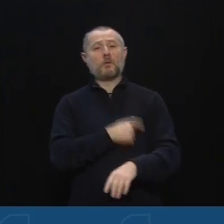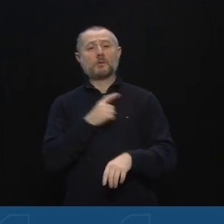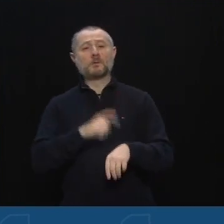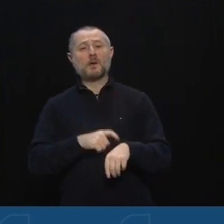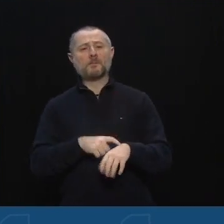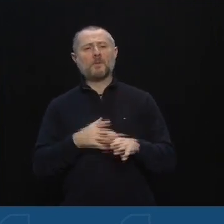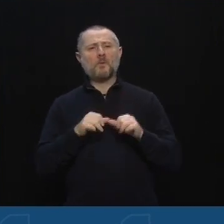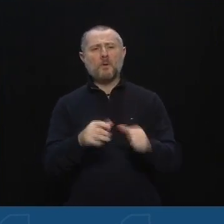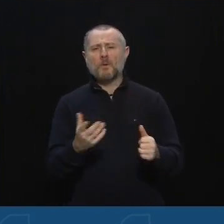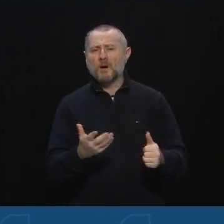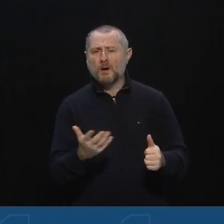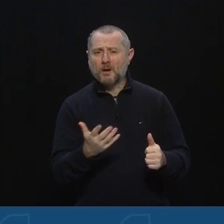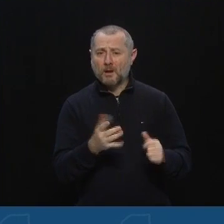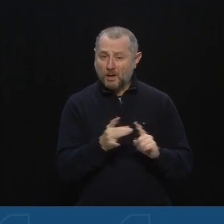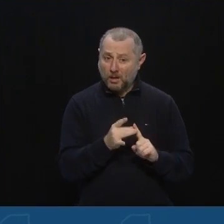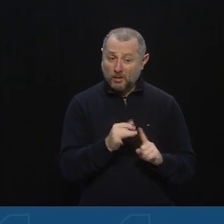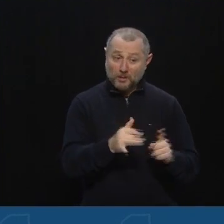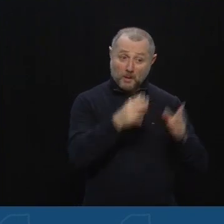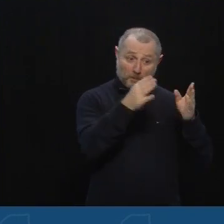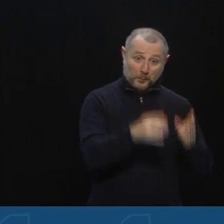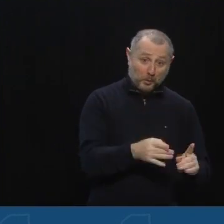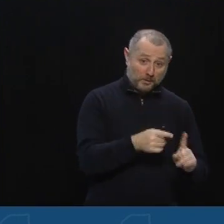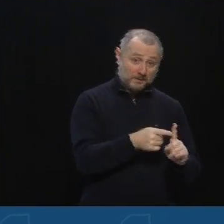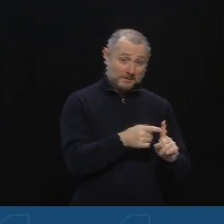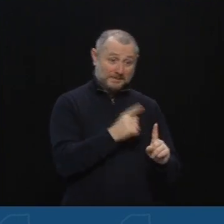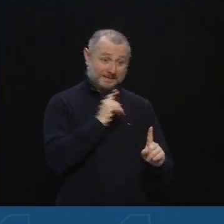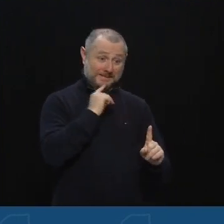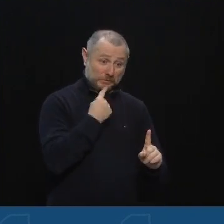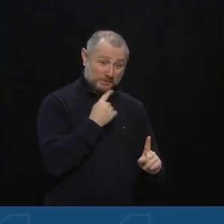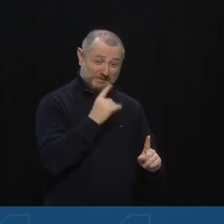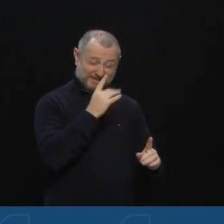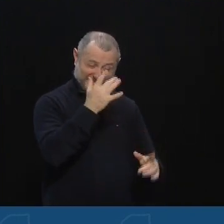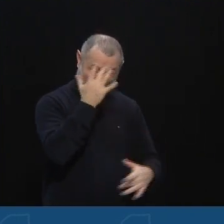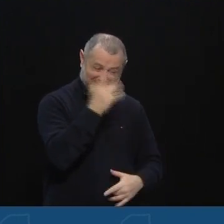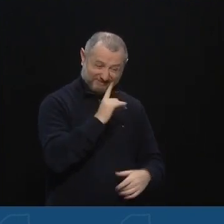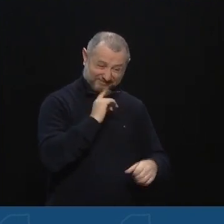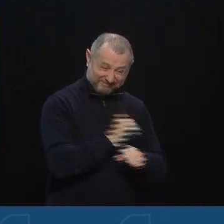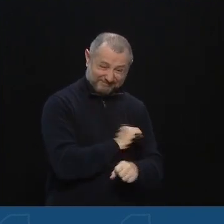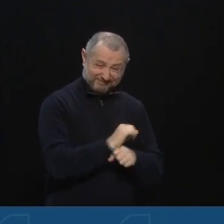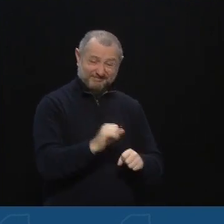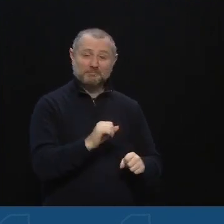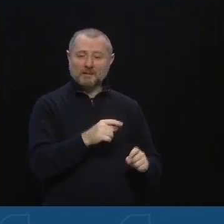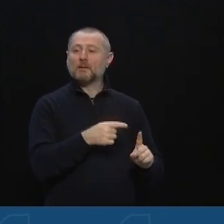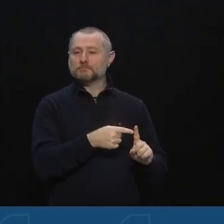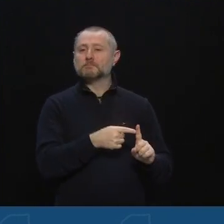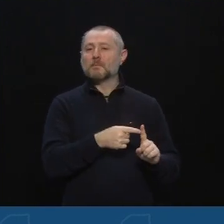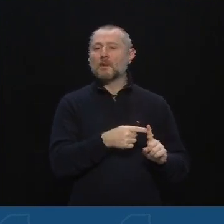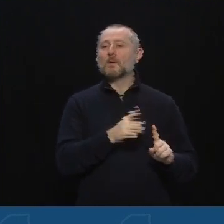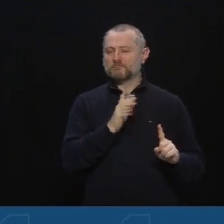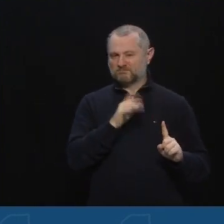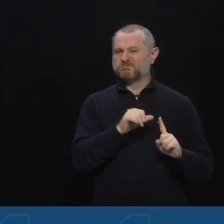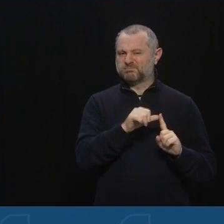THIS. WHAT DOES LONG COVID MEAN? IS THERE A DIFFERENCE IN